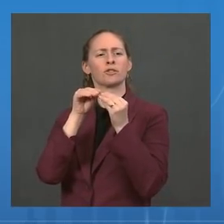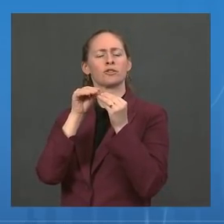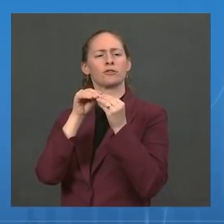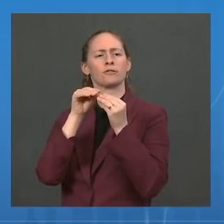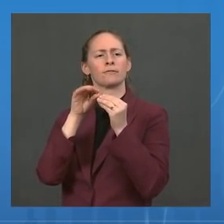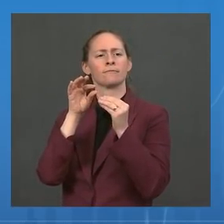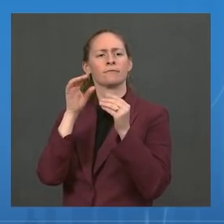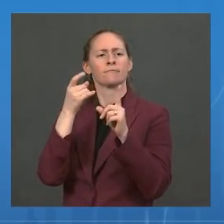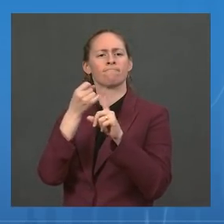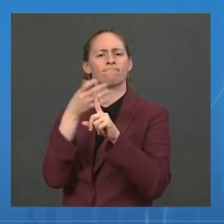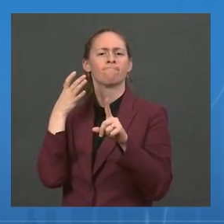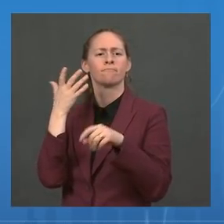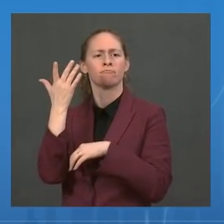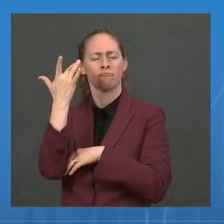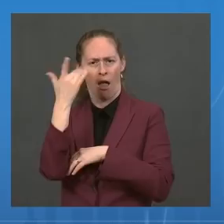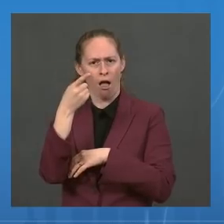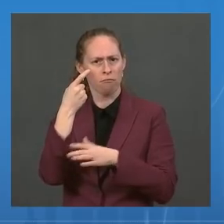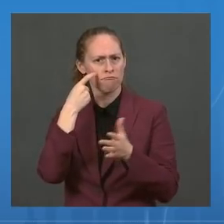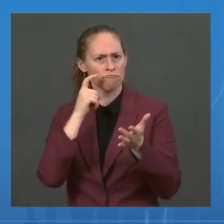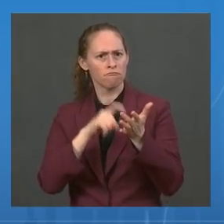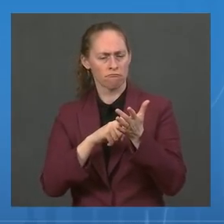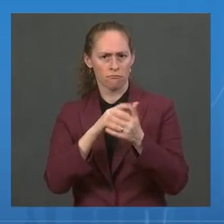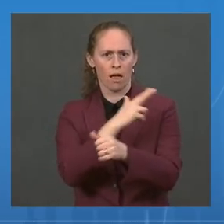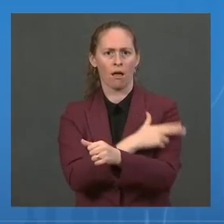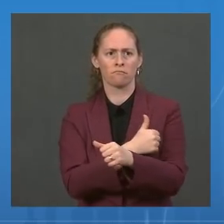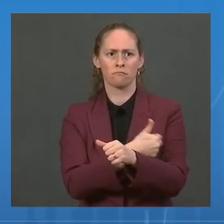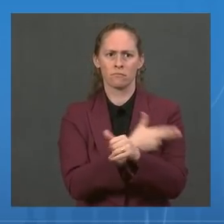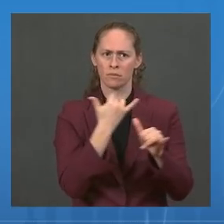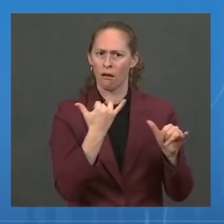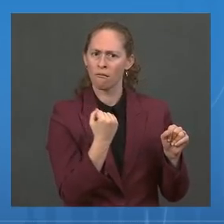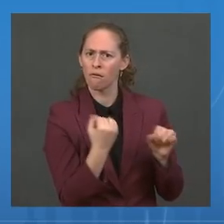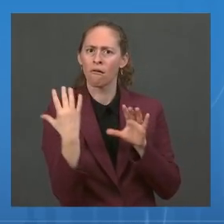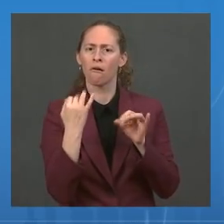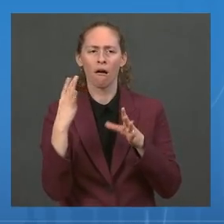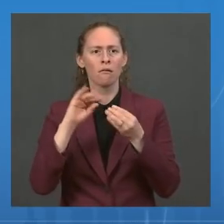right now are coming down. Does it say something about -- is there --